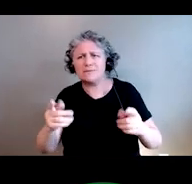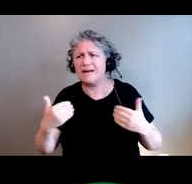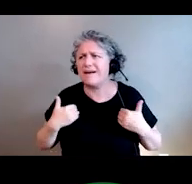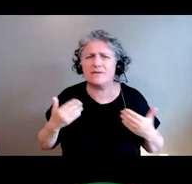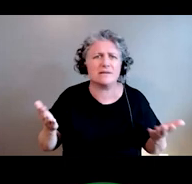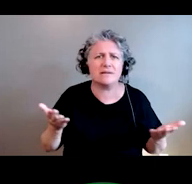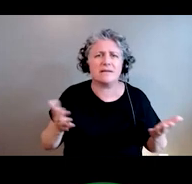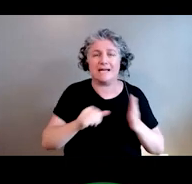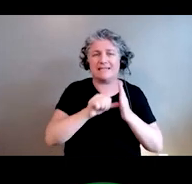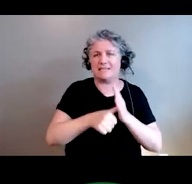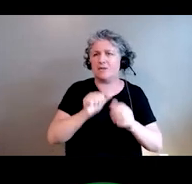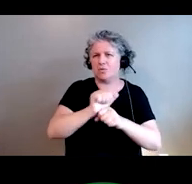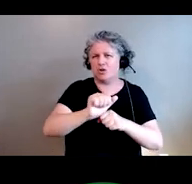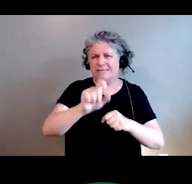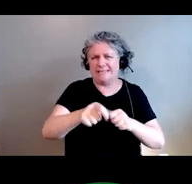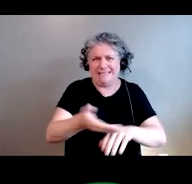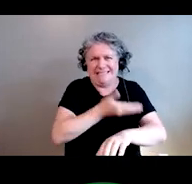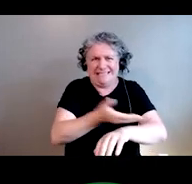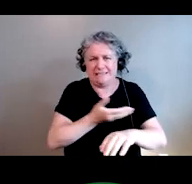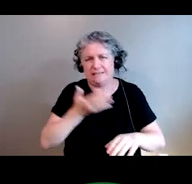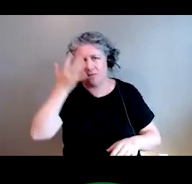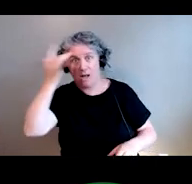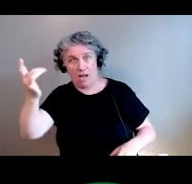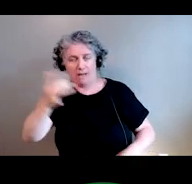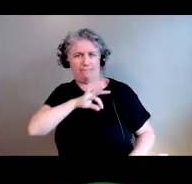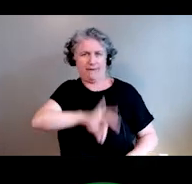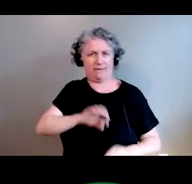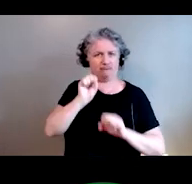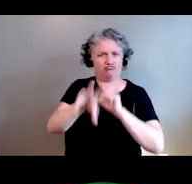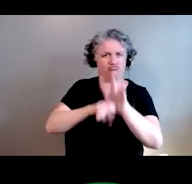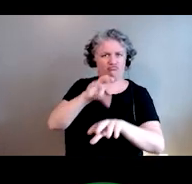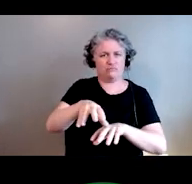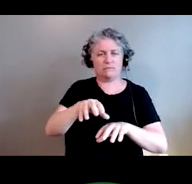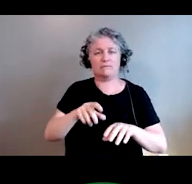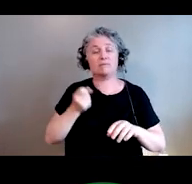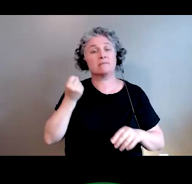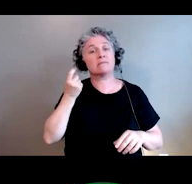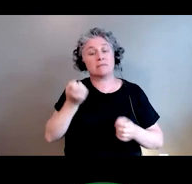though the evolution of the adaptive equipment design and production I'd really like to highlight here.